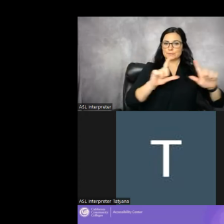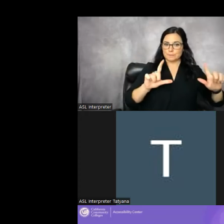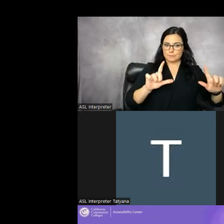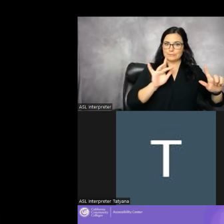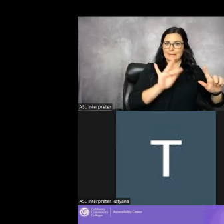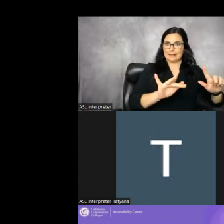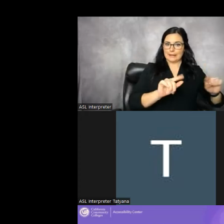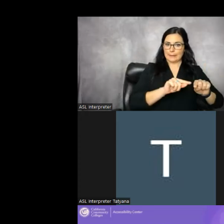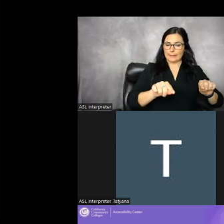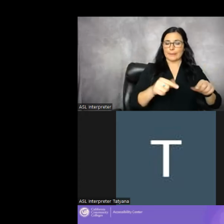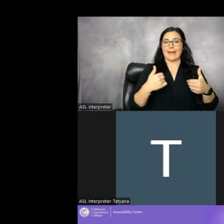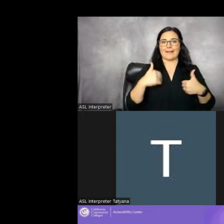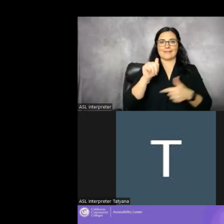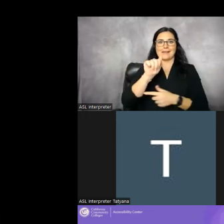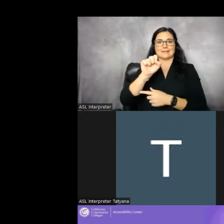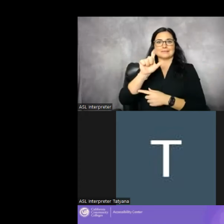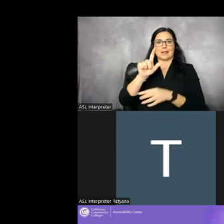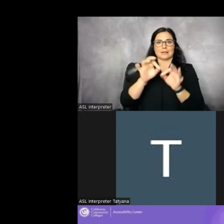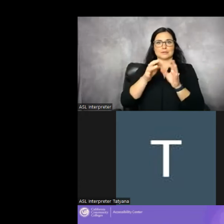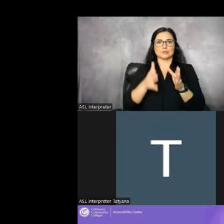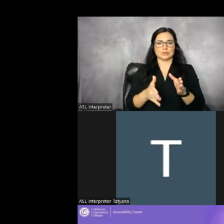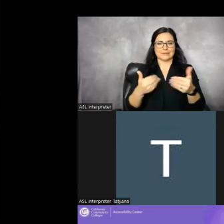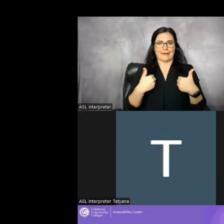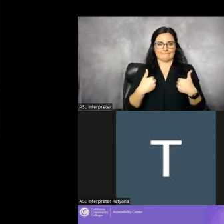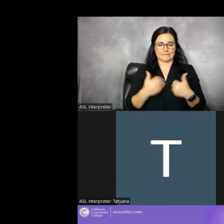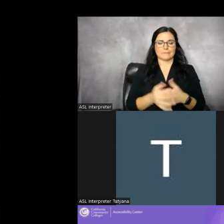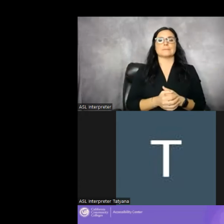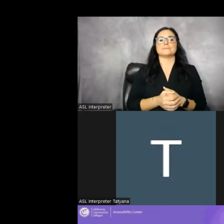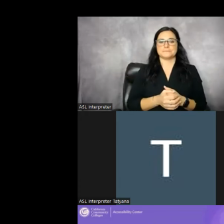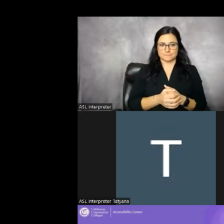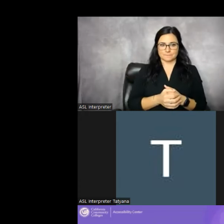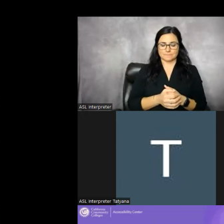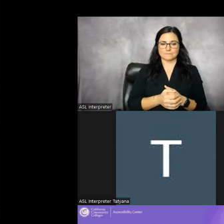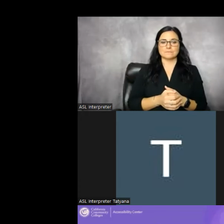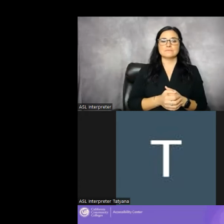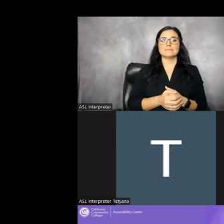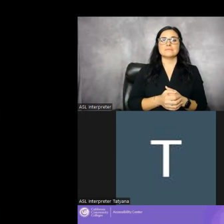And ASL interpreters are available. So, now I want to introduce Tom Siechert.